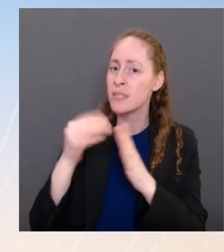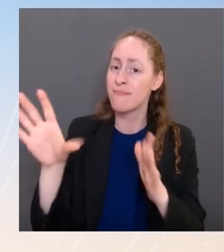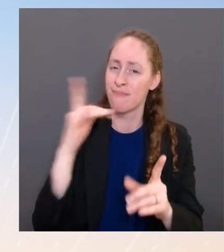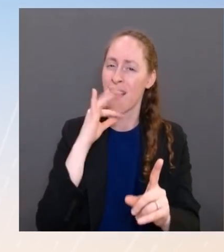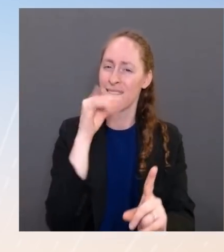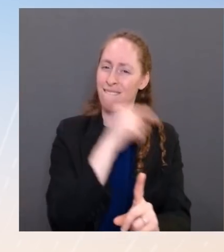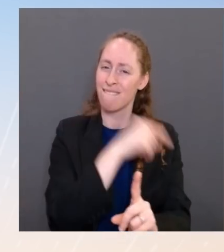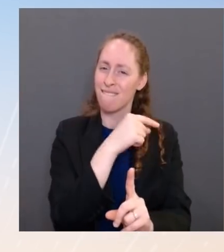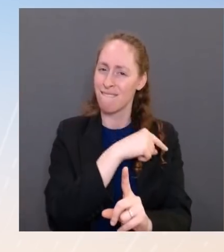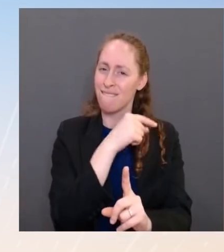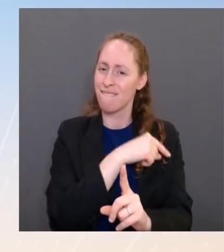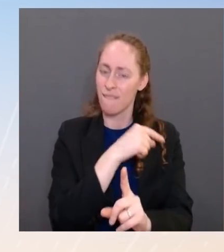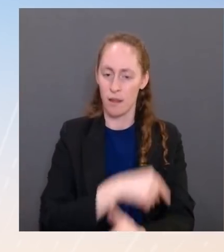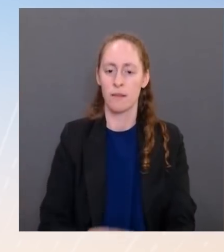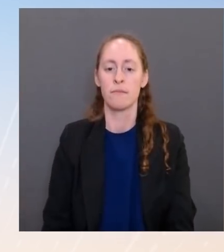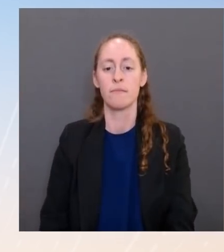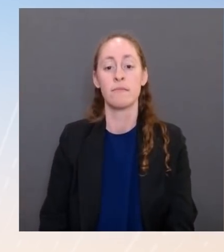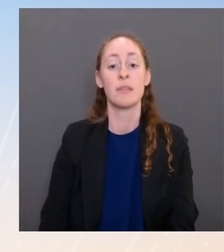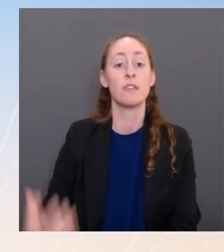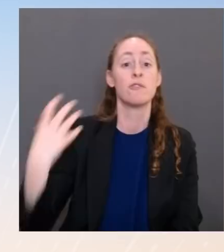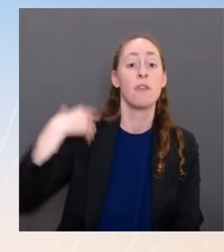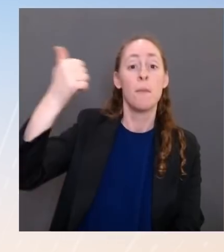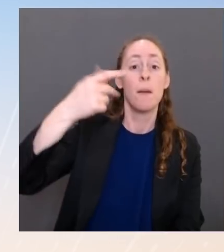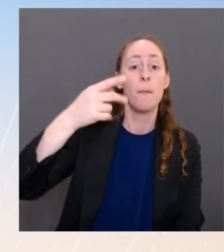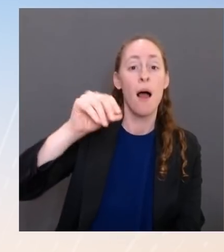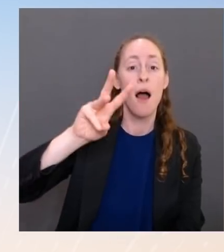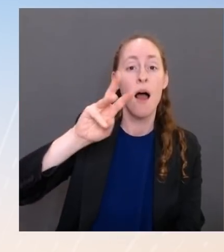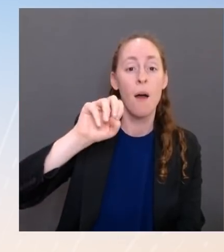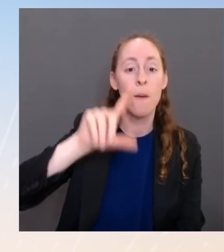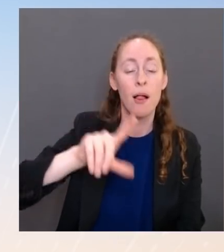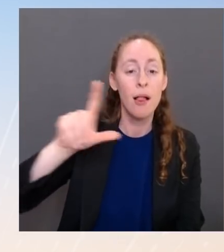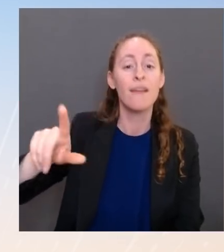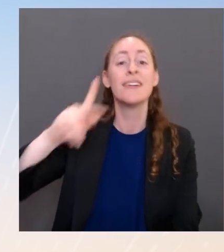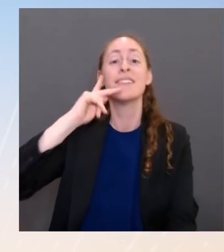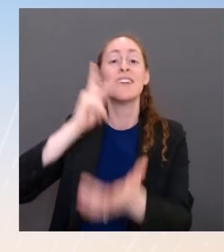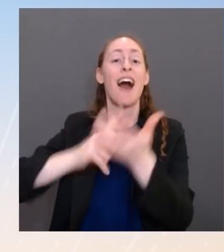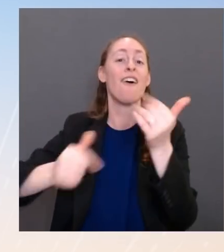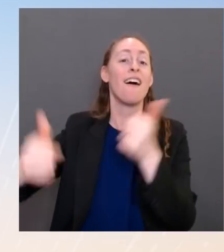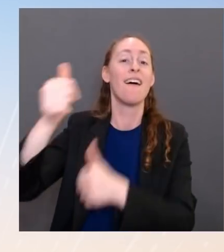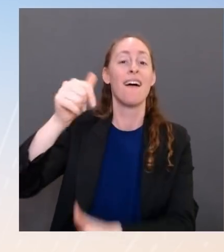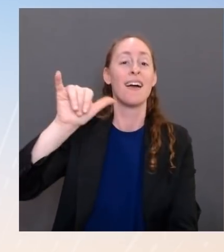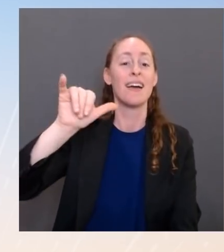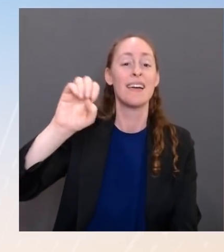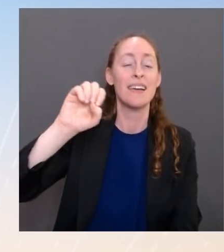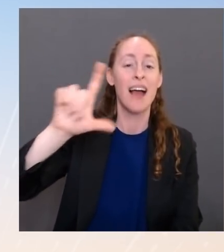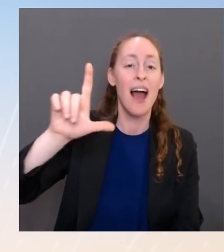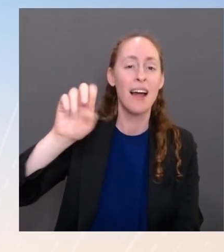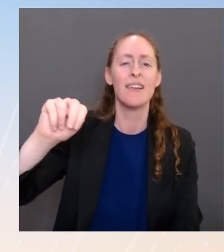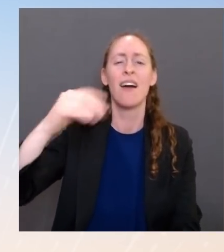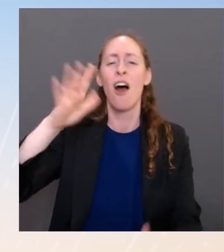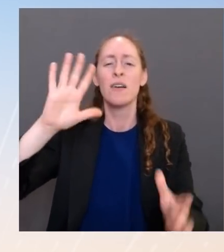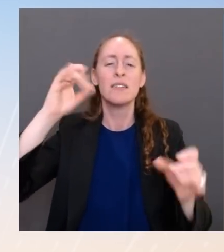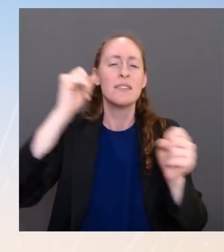and we've seen this in nearly every element of data we've seen on inflation since Pu- -- President Putin invaded Ukraine -- that energy prices account